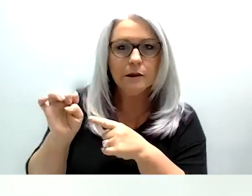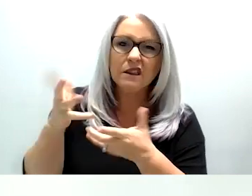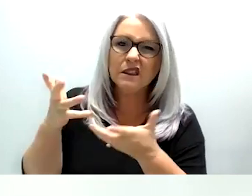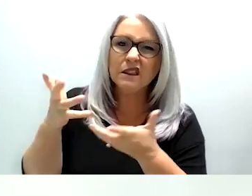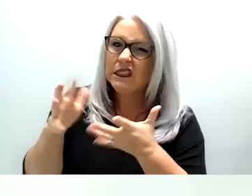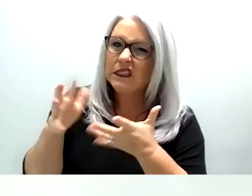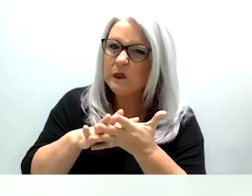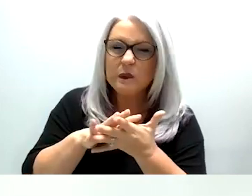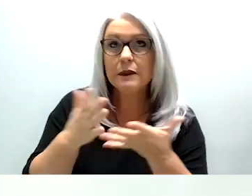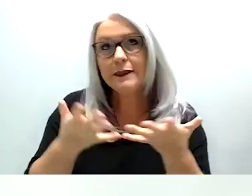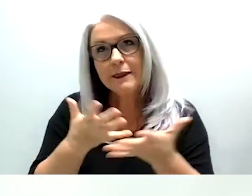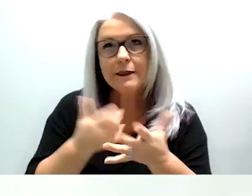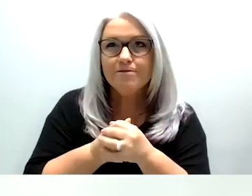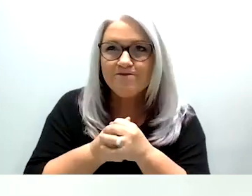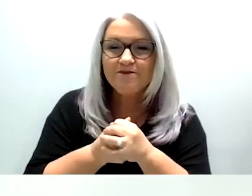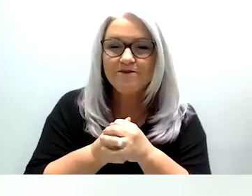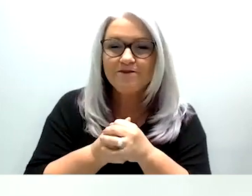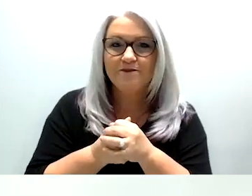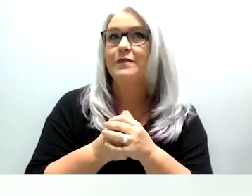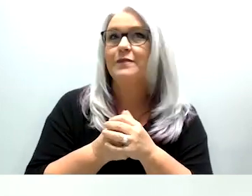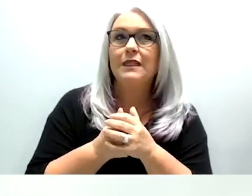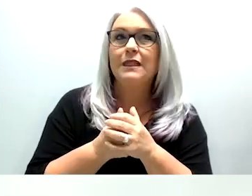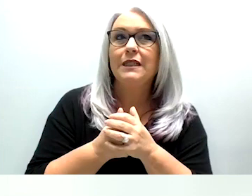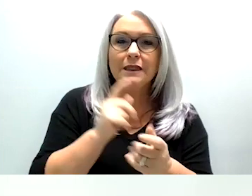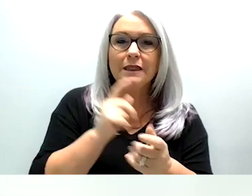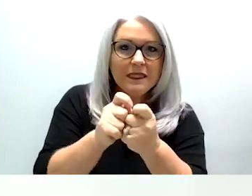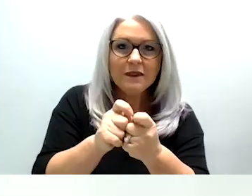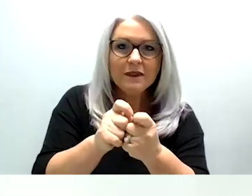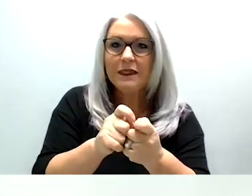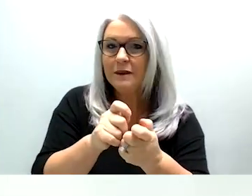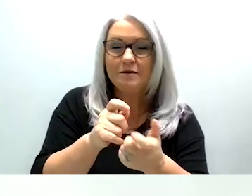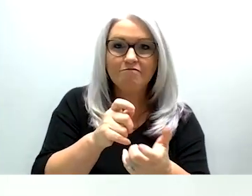could then I probably wouldn't have a job because that's essentially what all of the